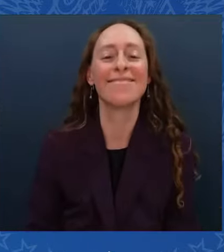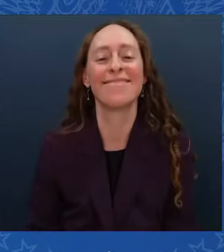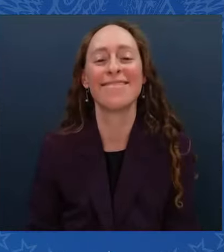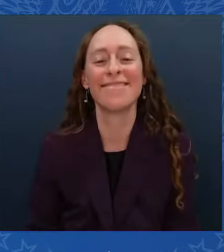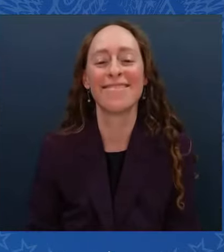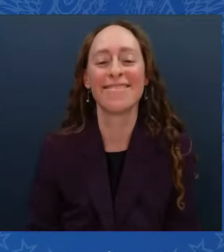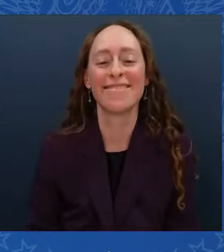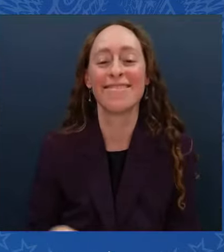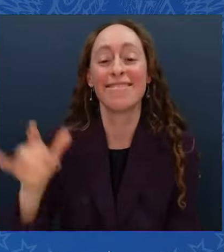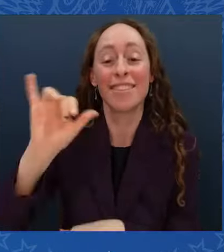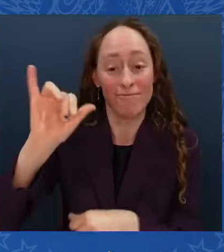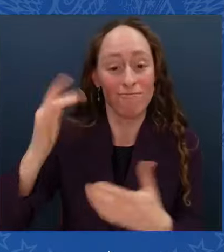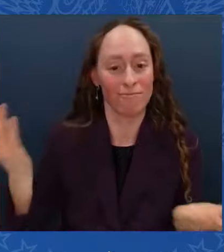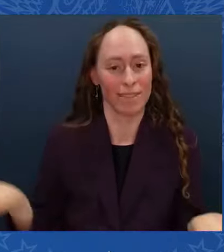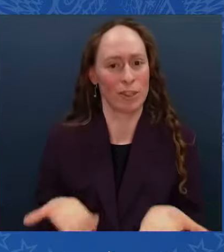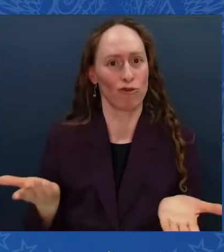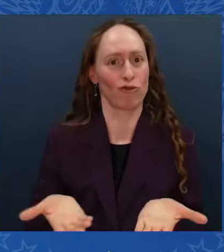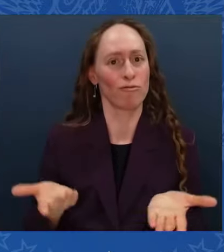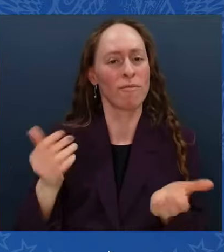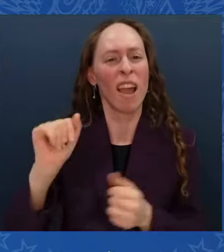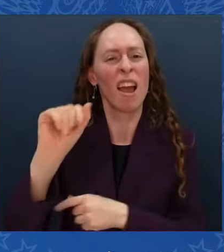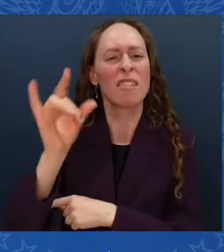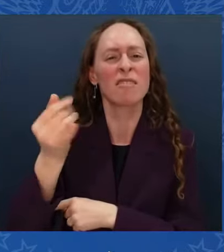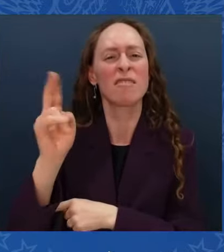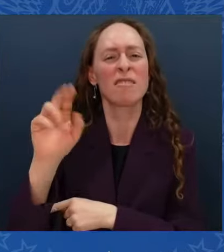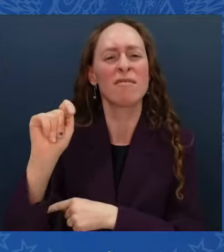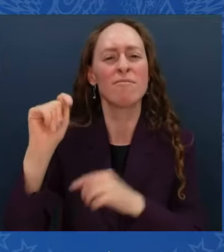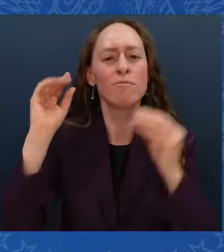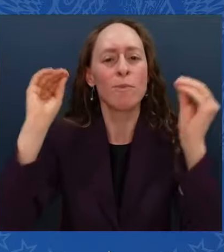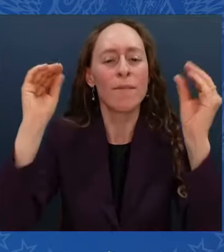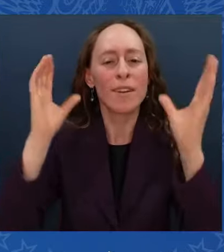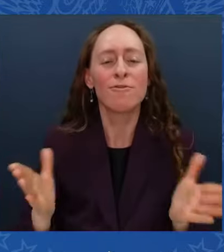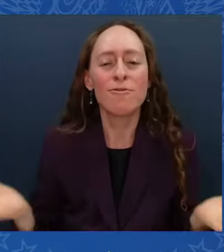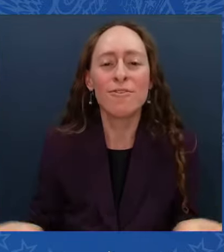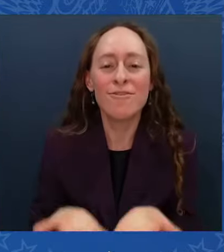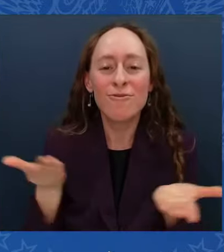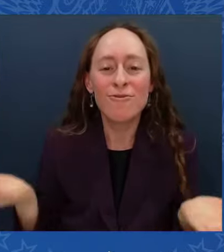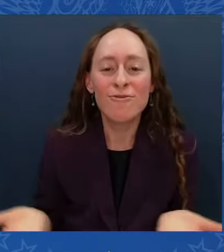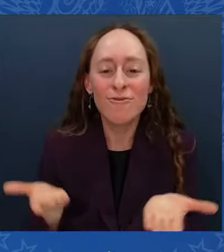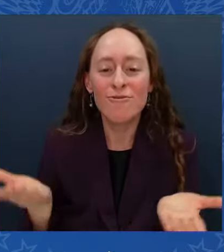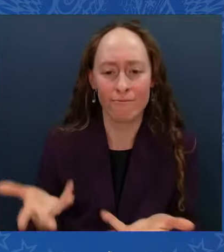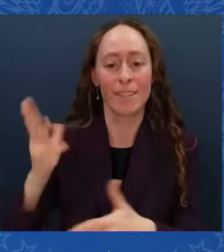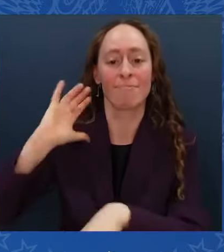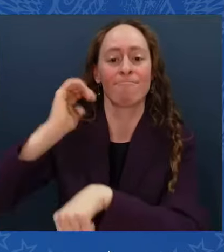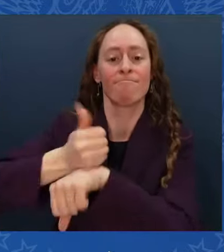and developing and implementing wellness centers for students throughout L.A. Unified School District.